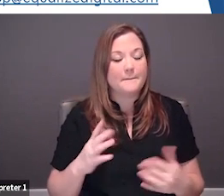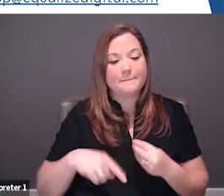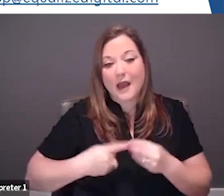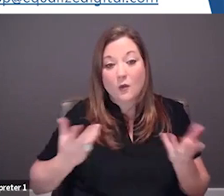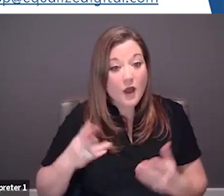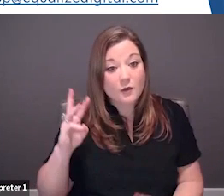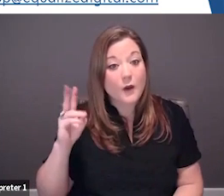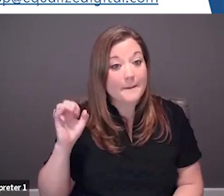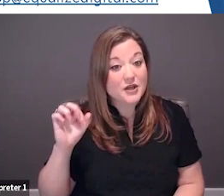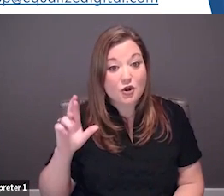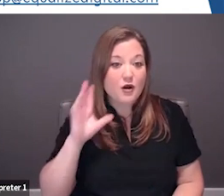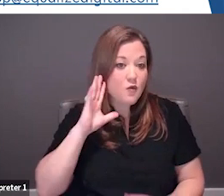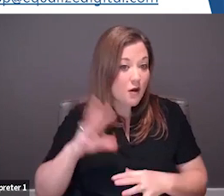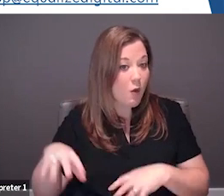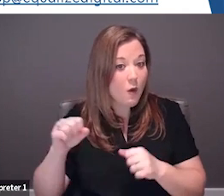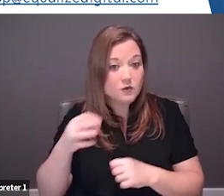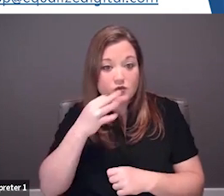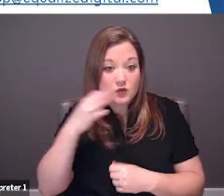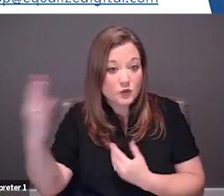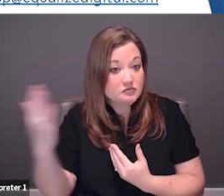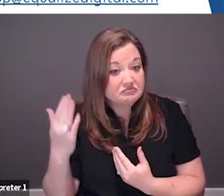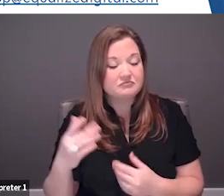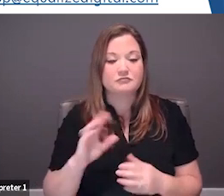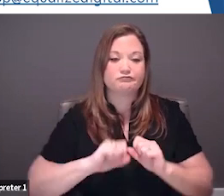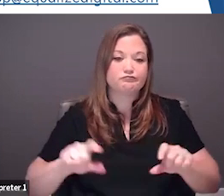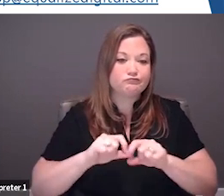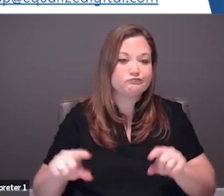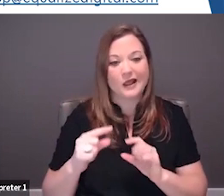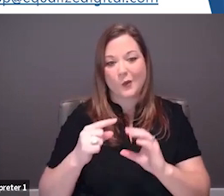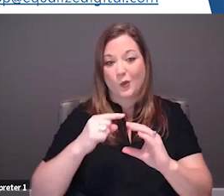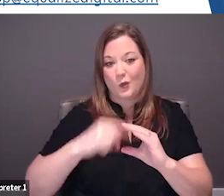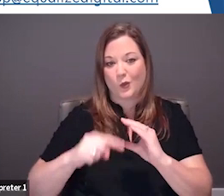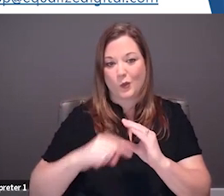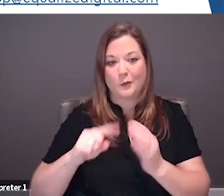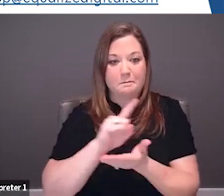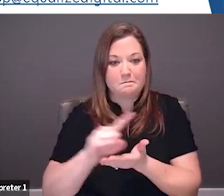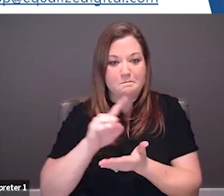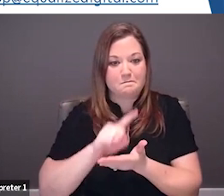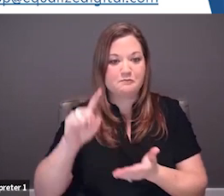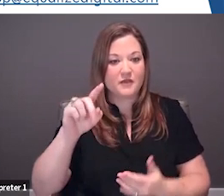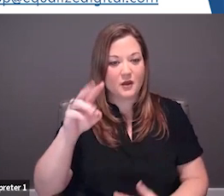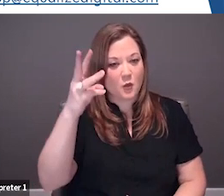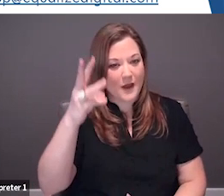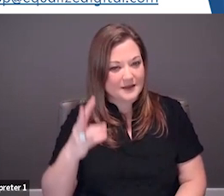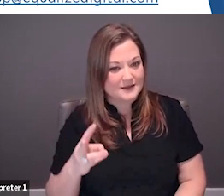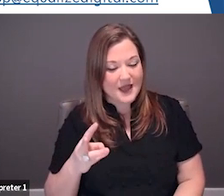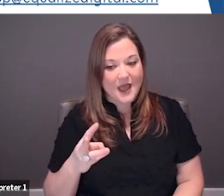We also send out a weekly on Wednesday's email newsletter that rounds up accessibility news from around the web.